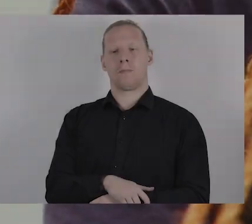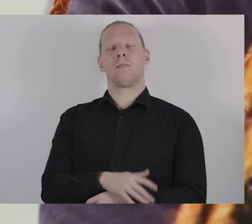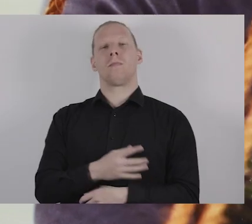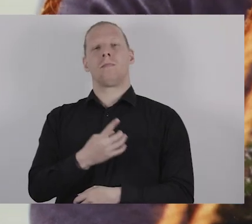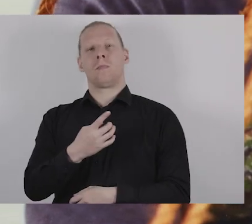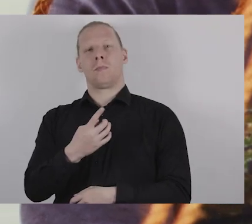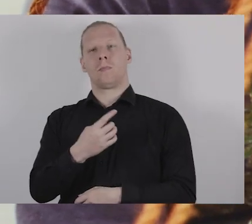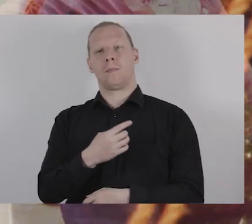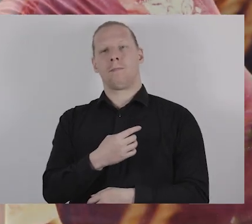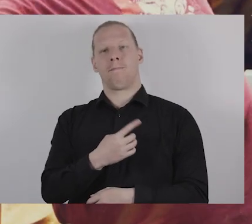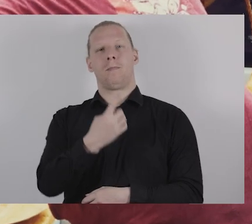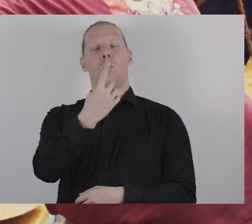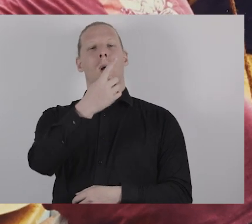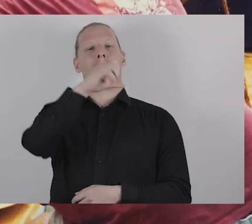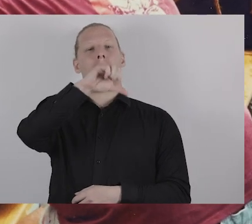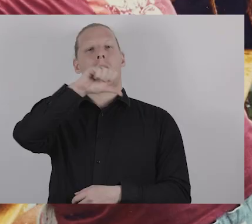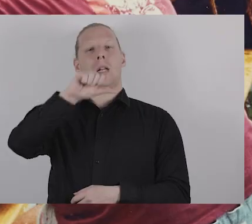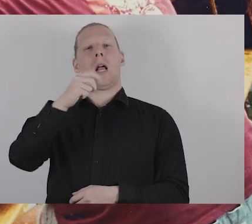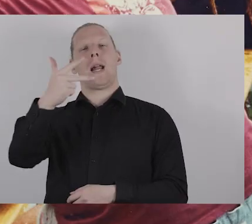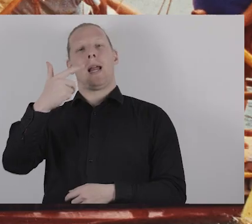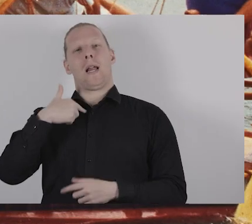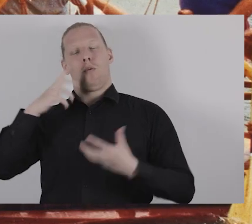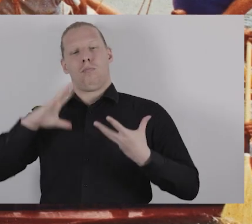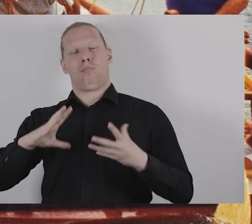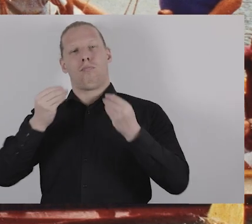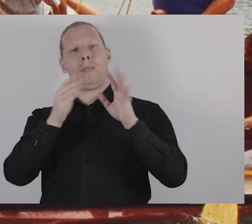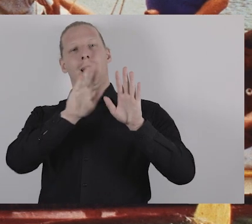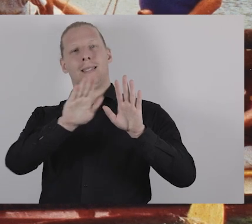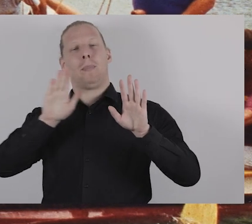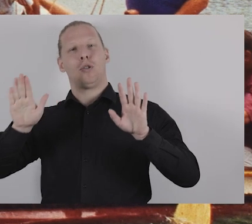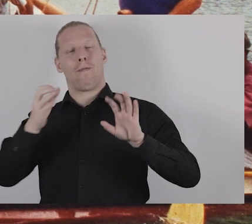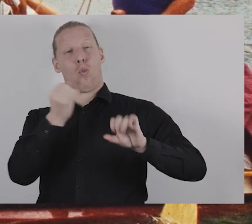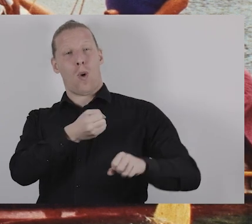IN TE REO MĀORI: In 1998, we opened the exhibition for Te Aurere.